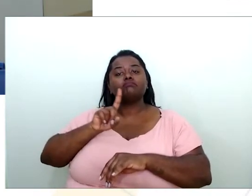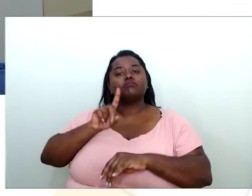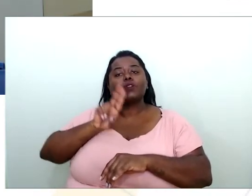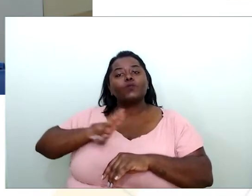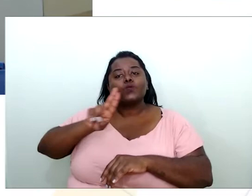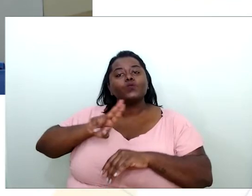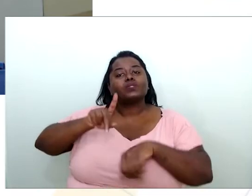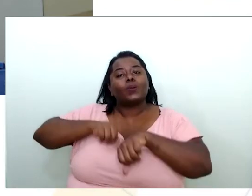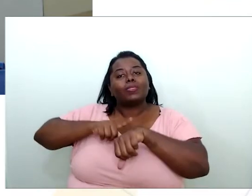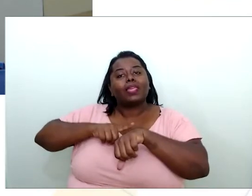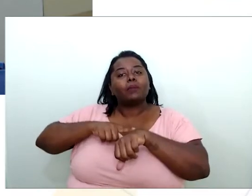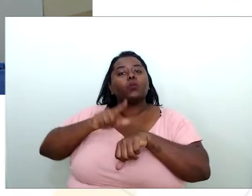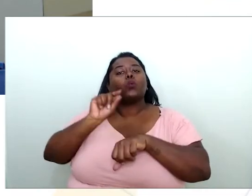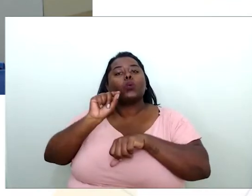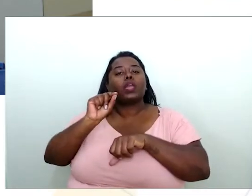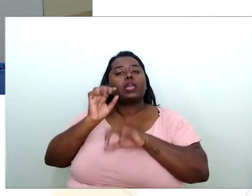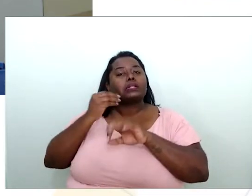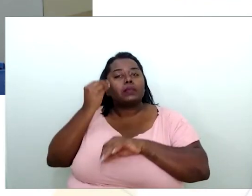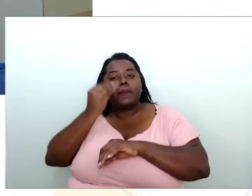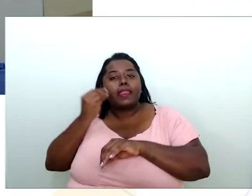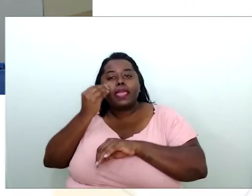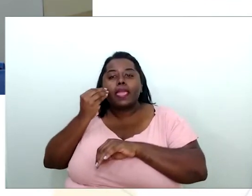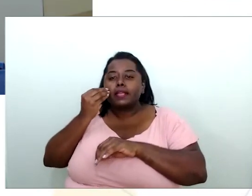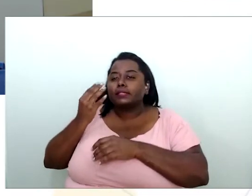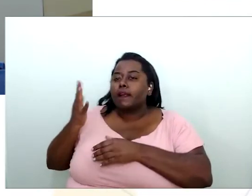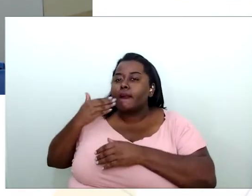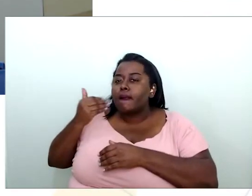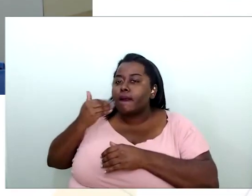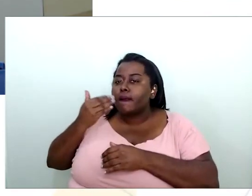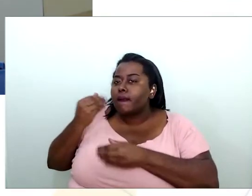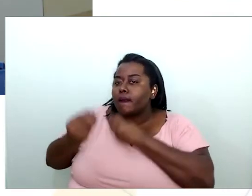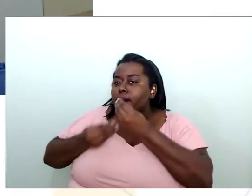experience because when you think about it the experience is the thing that the